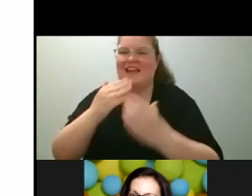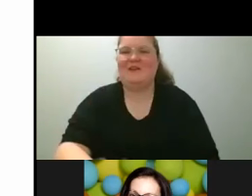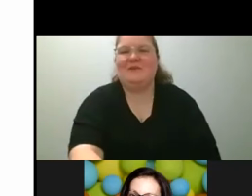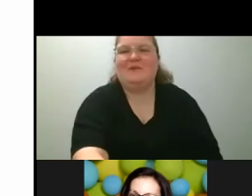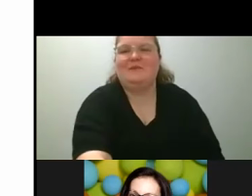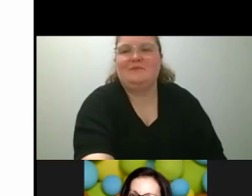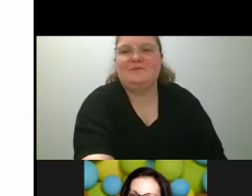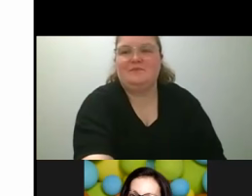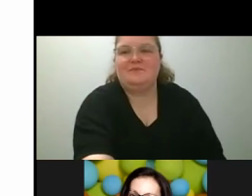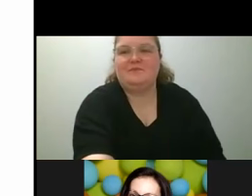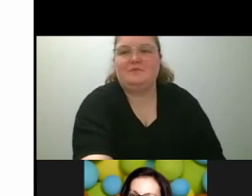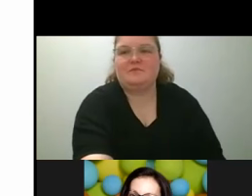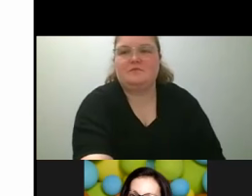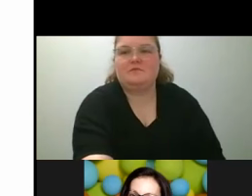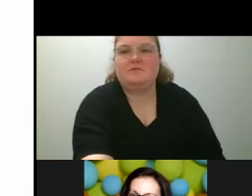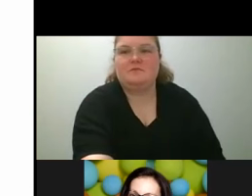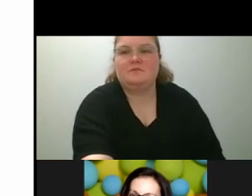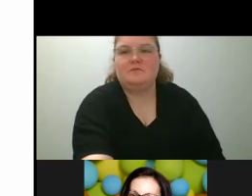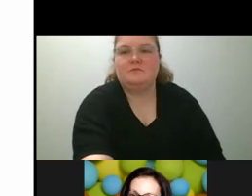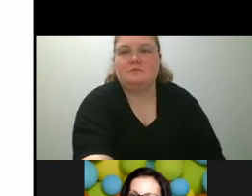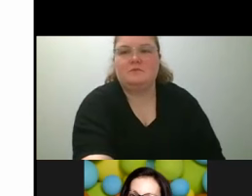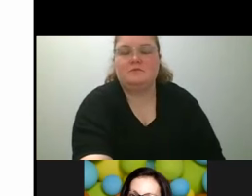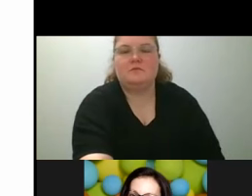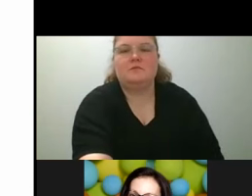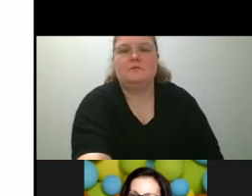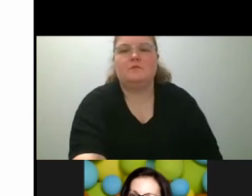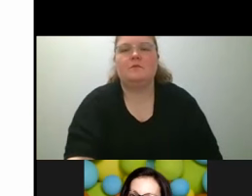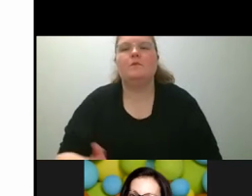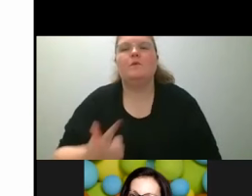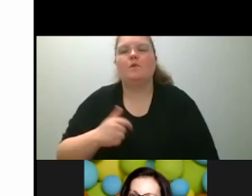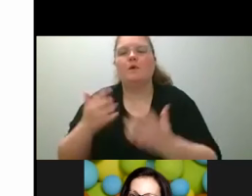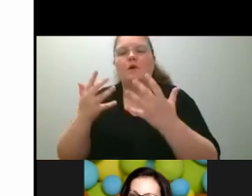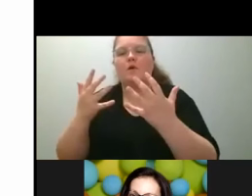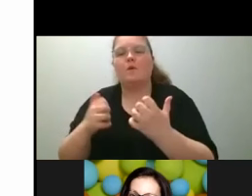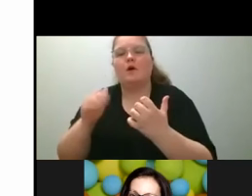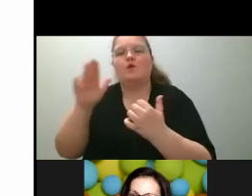We definitely want that feedback. We want your translation not to read as a translation. We want it to read